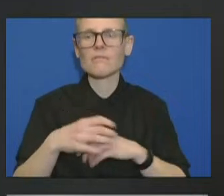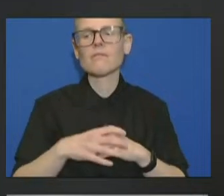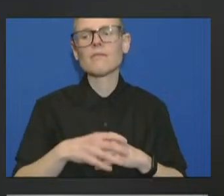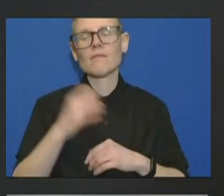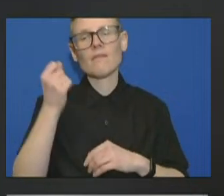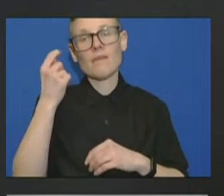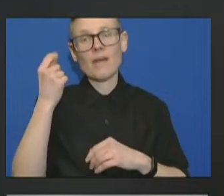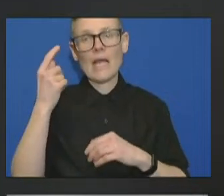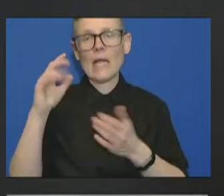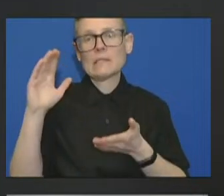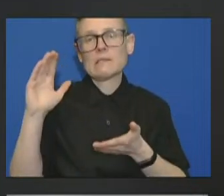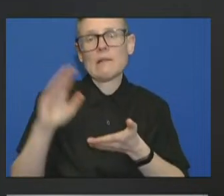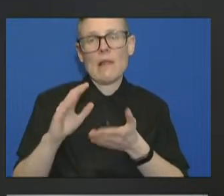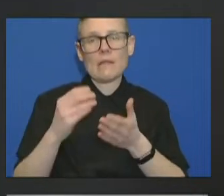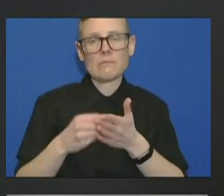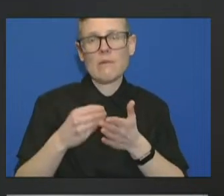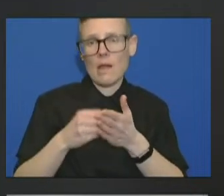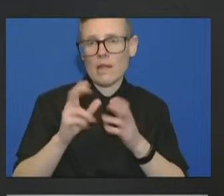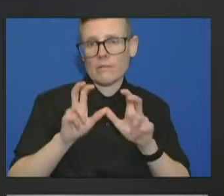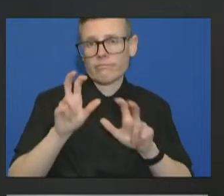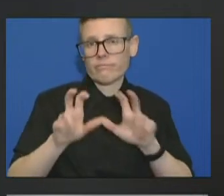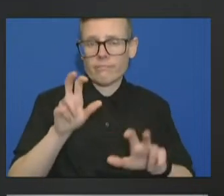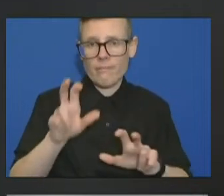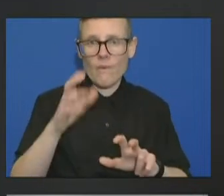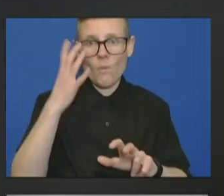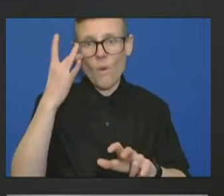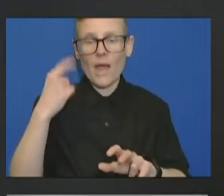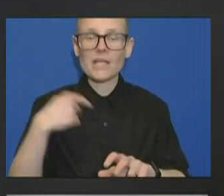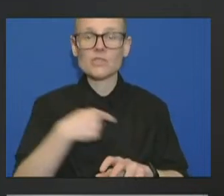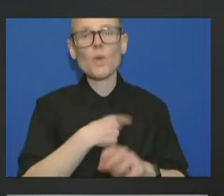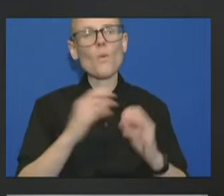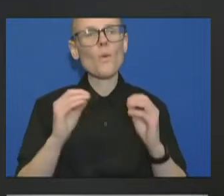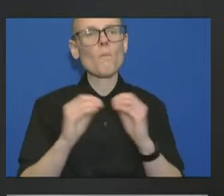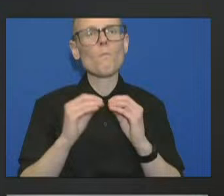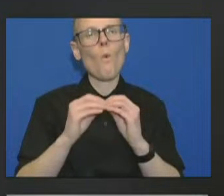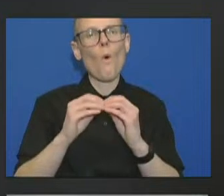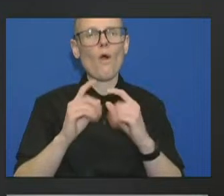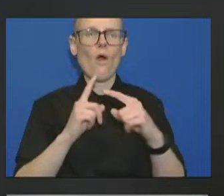they're in the same boat. Granted, it's a much less